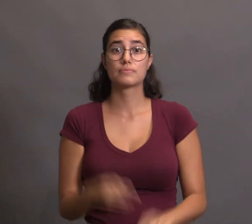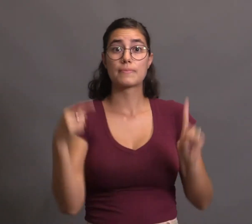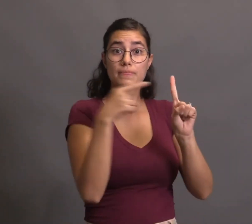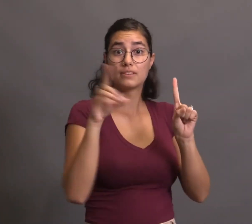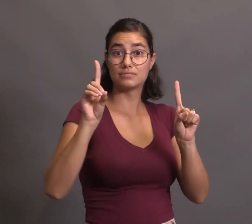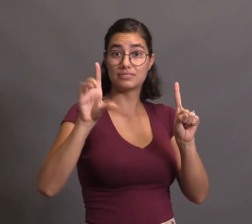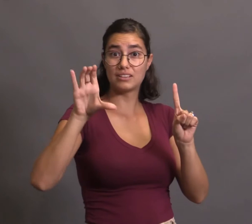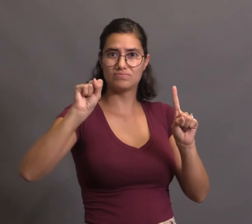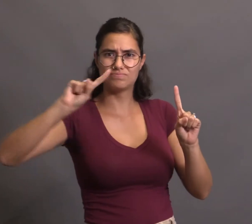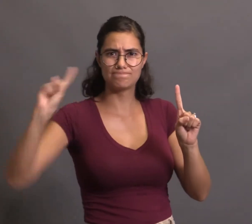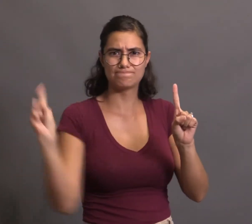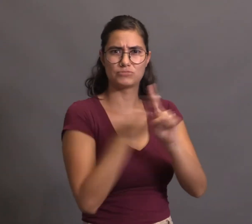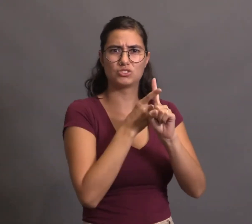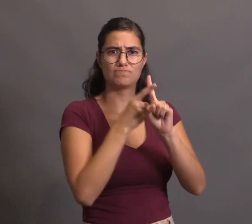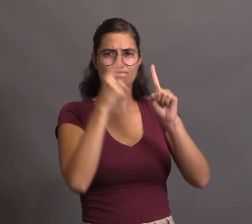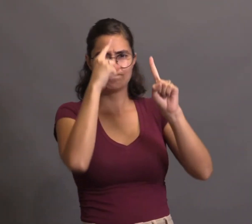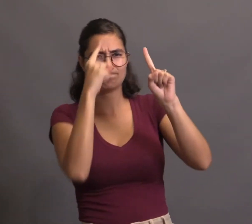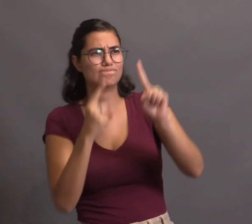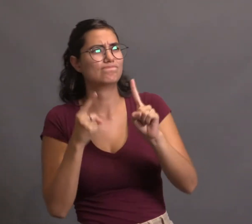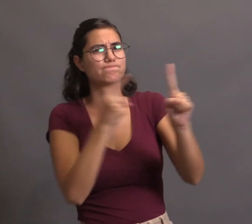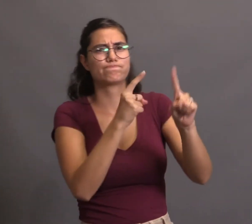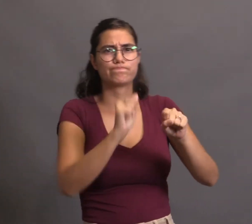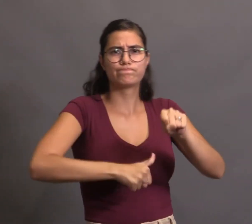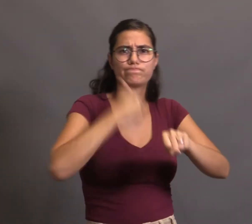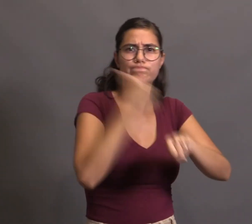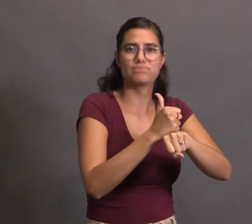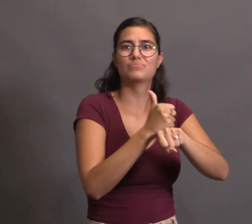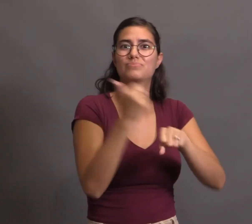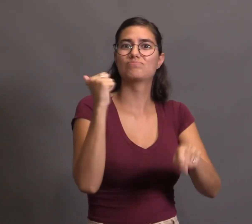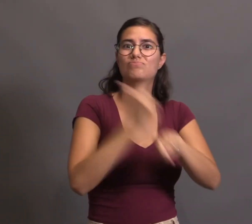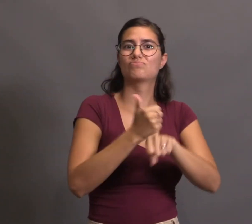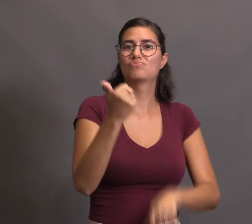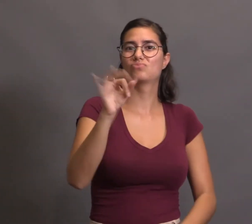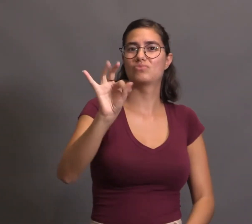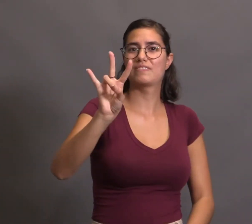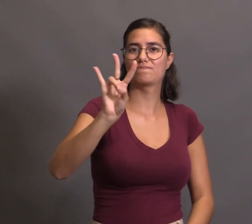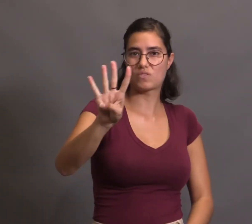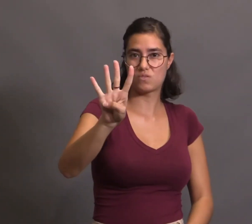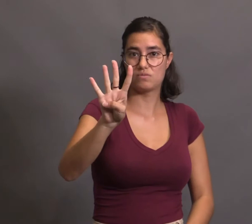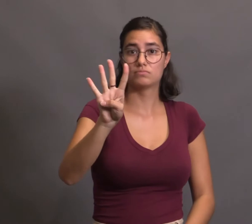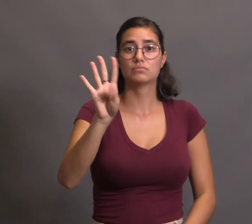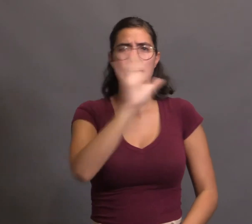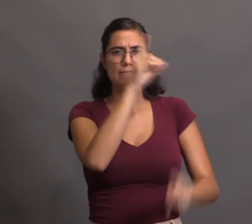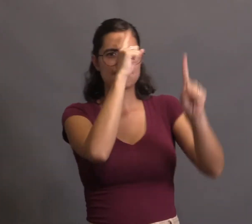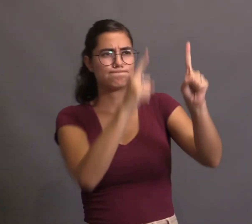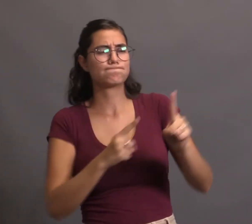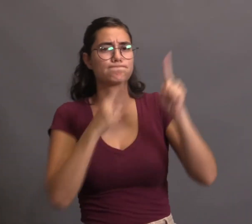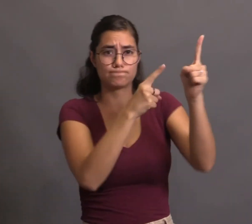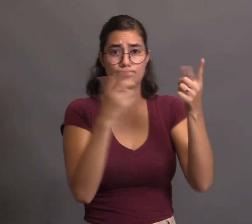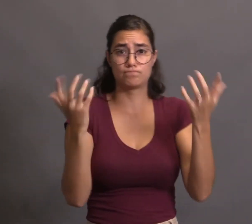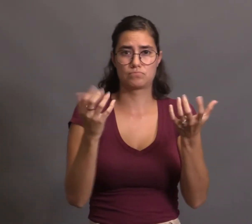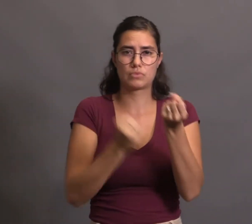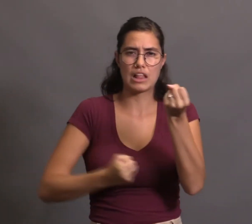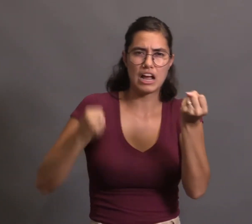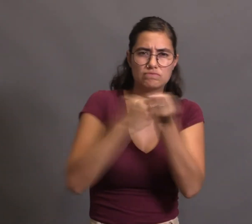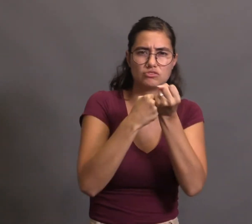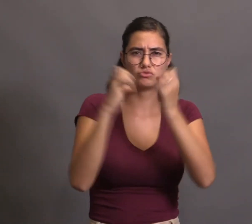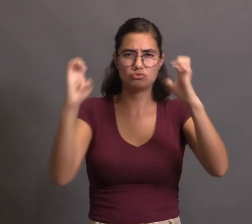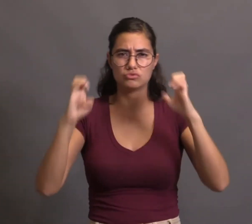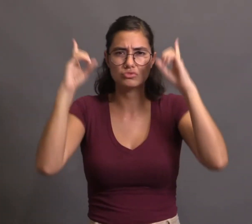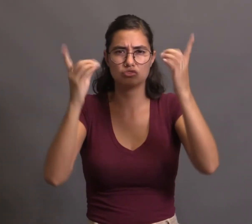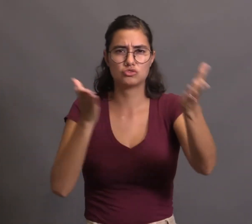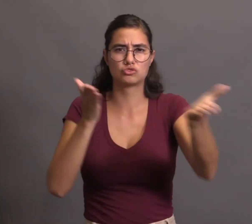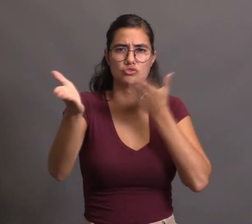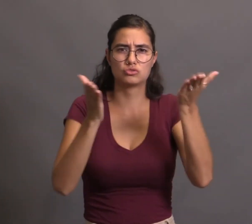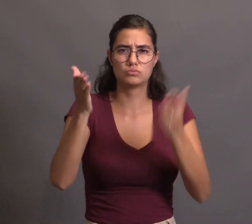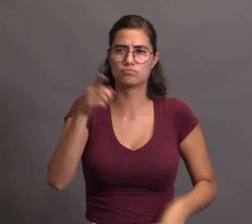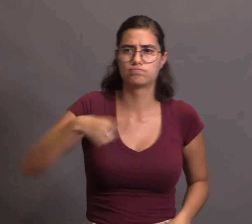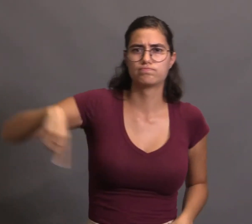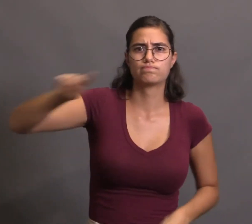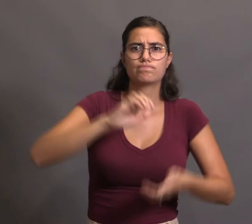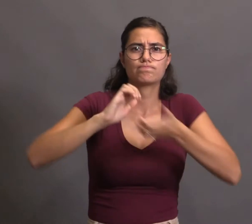Since first established in 1974, DCS mission is to advocate, educate and serve as partners within